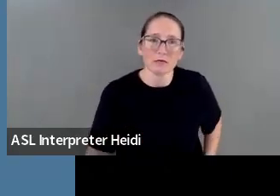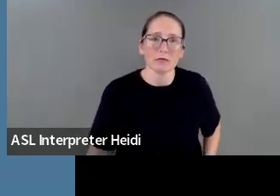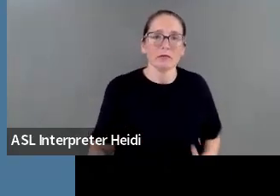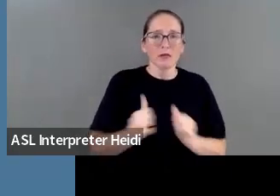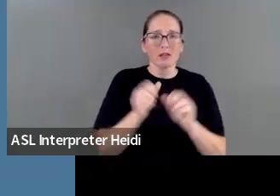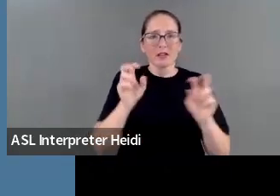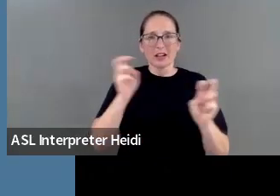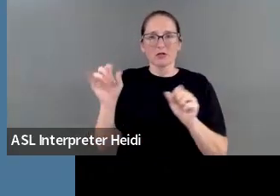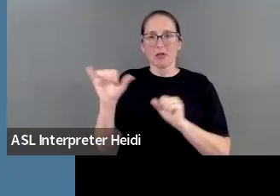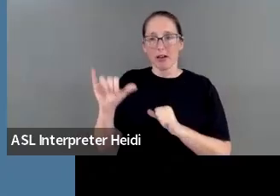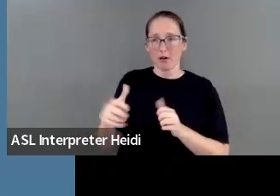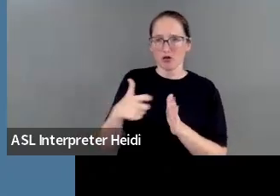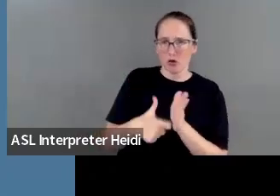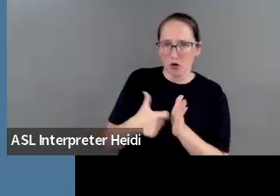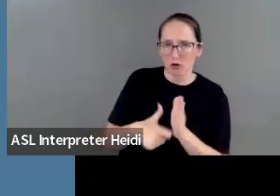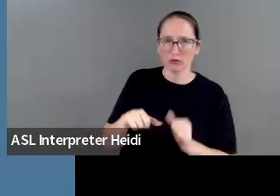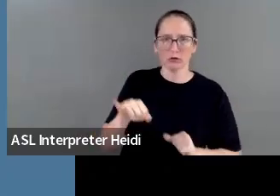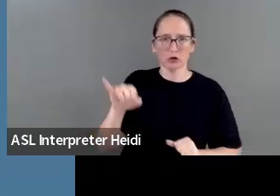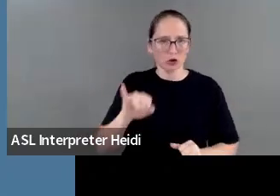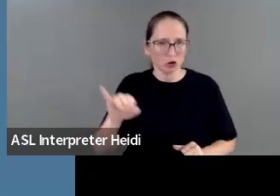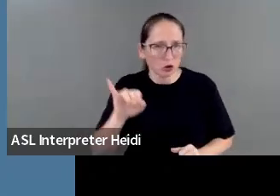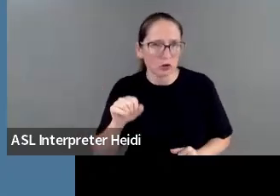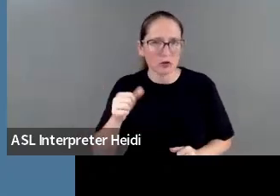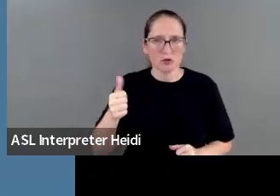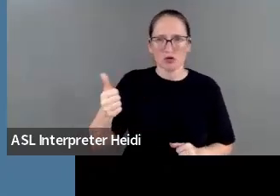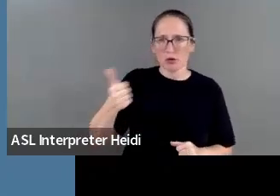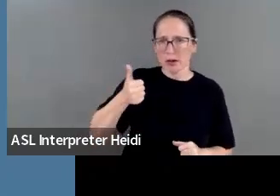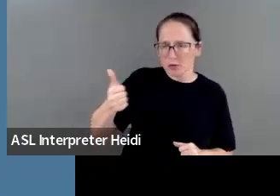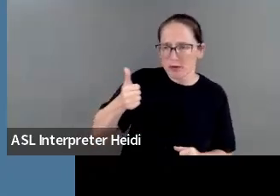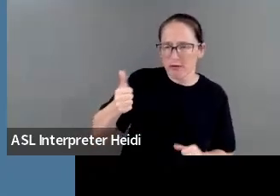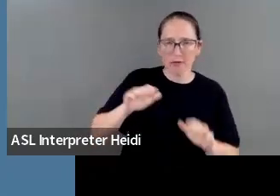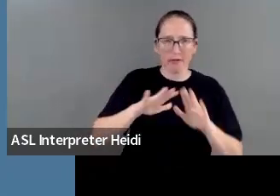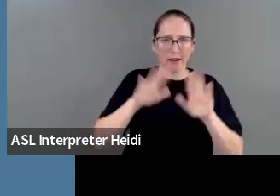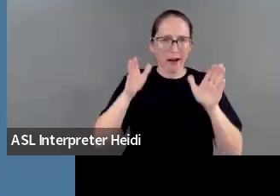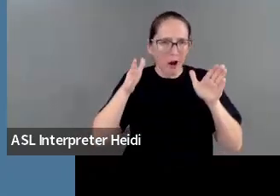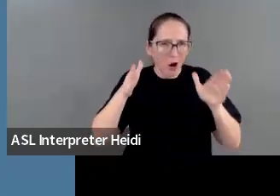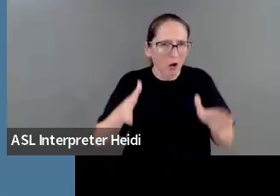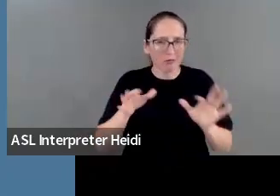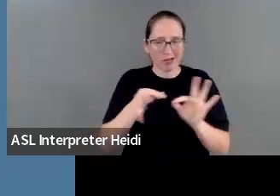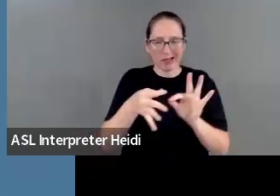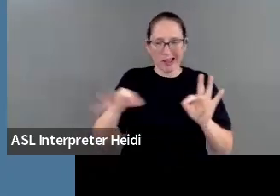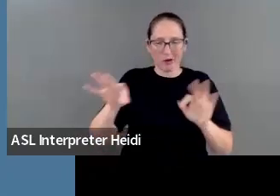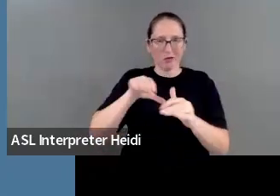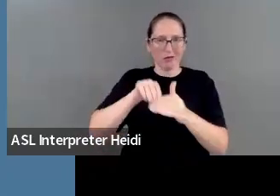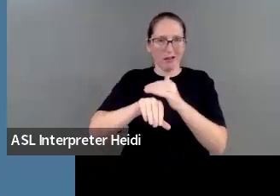medications or not, but are you are taking things temporarily or not and it is an issue